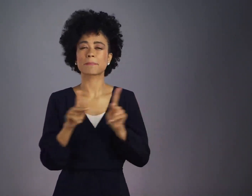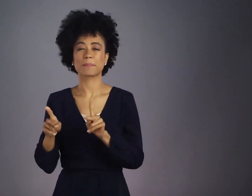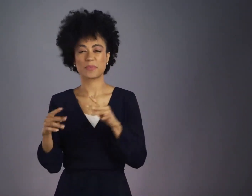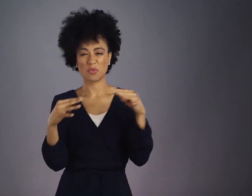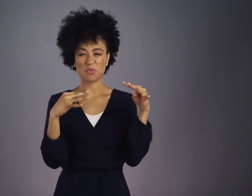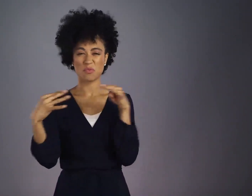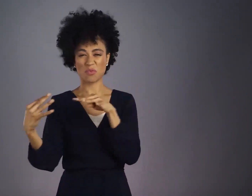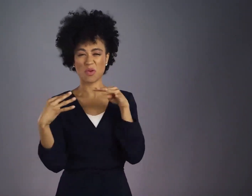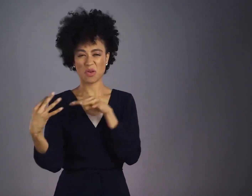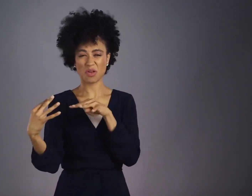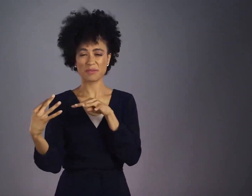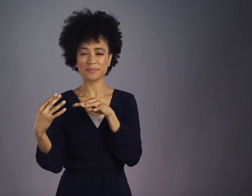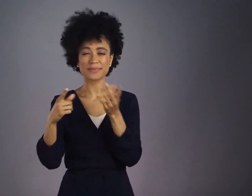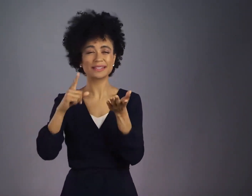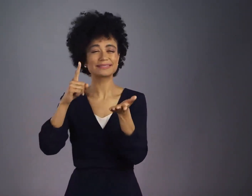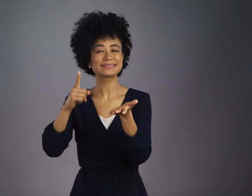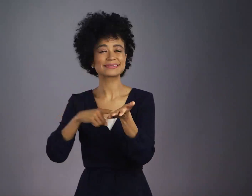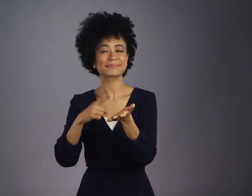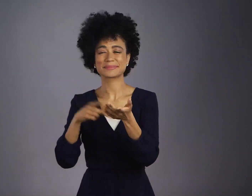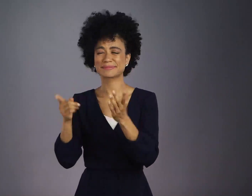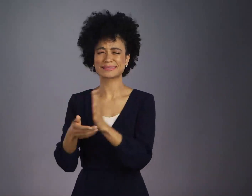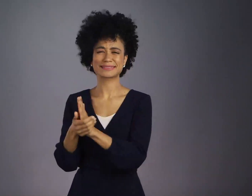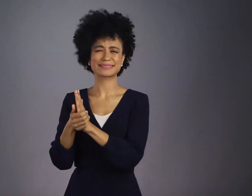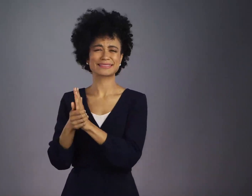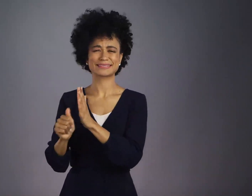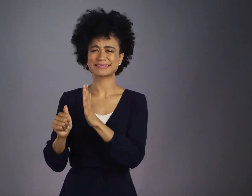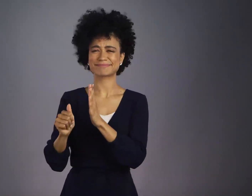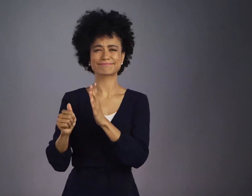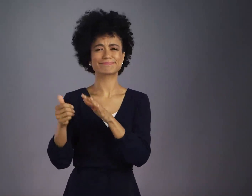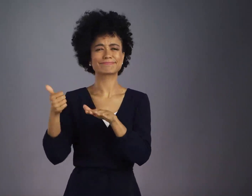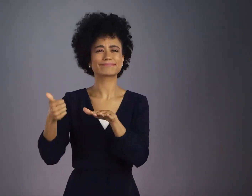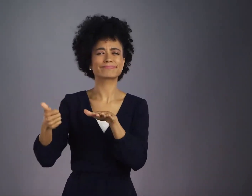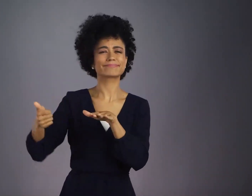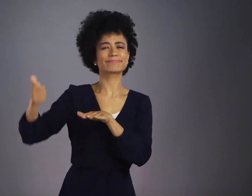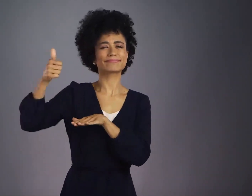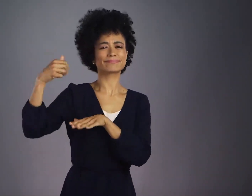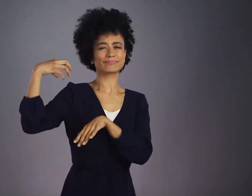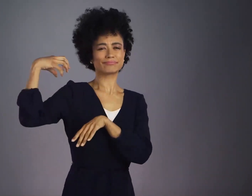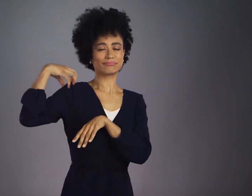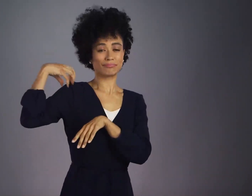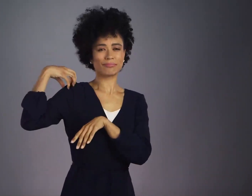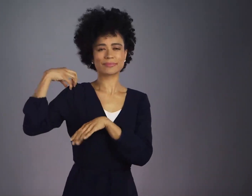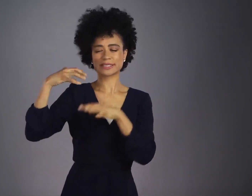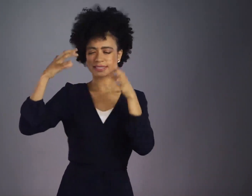Good generalship may decide that the problem be attacked on the ﬂank